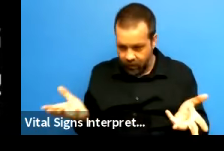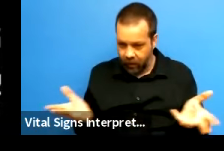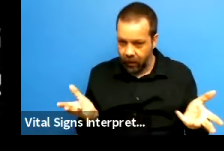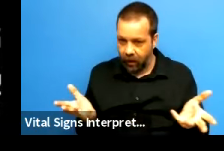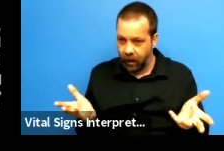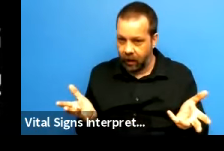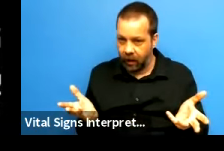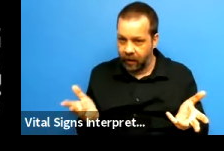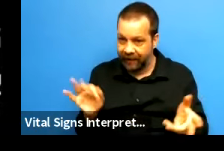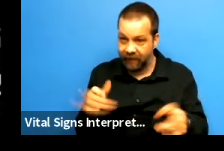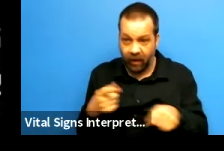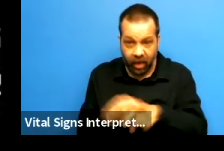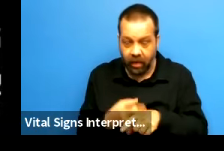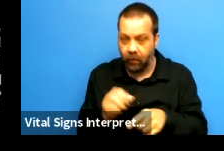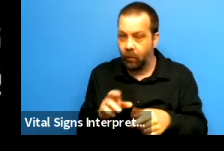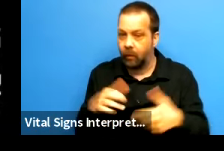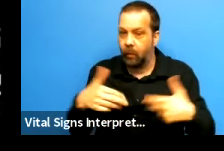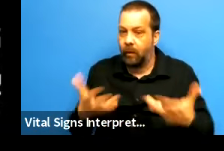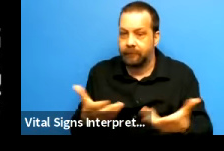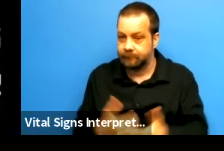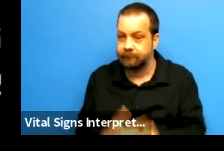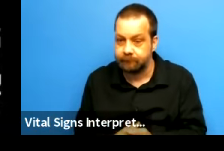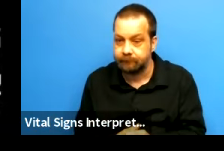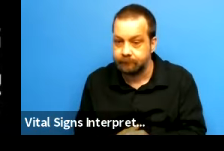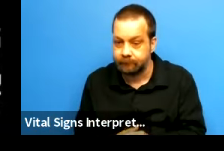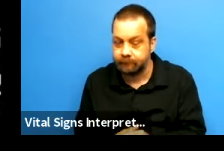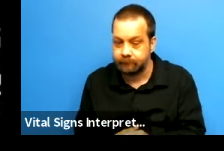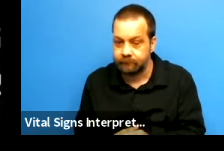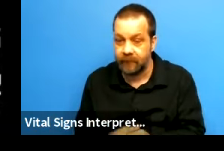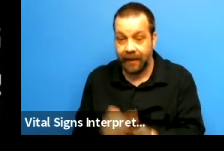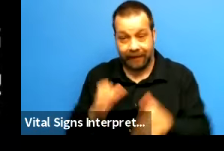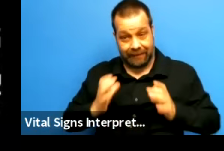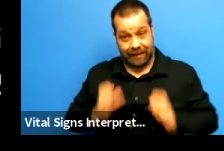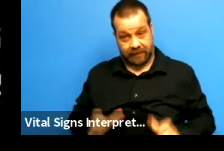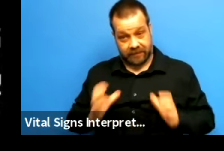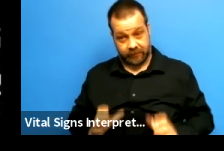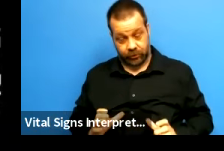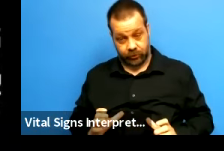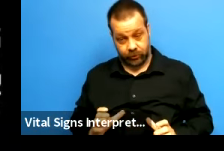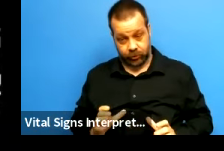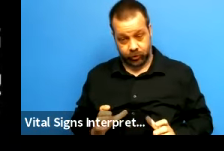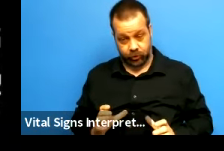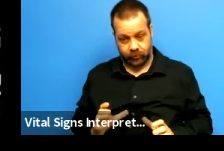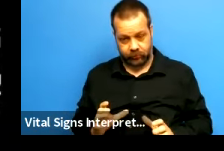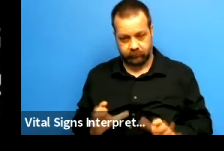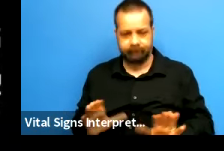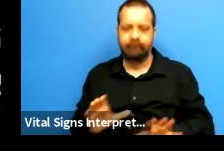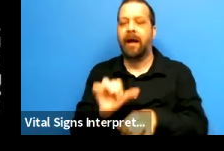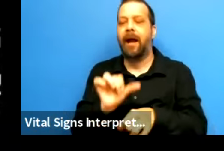Employees are having income insecurities.